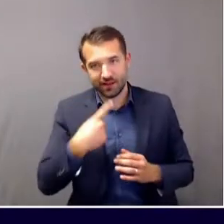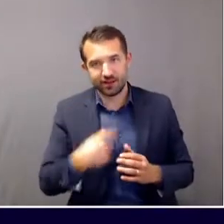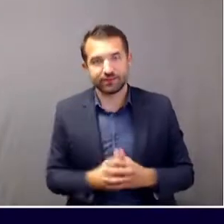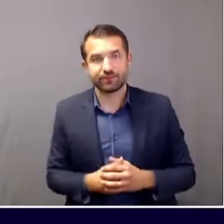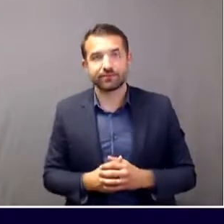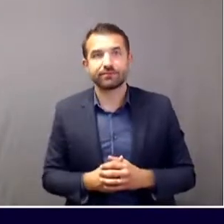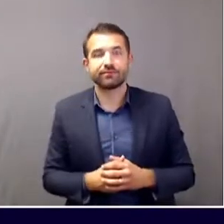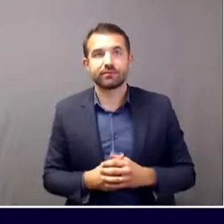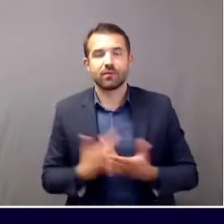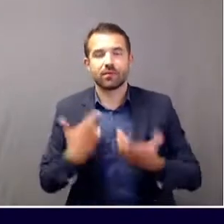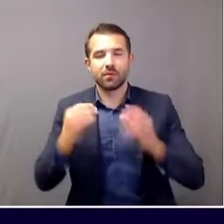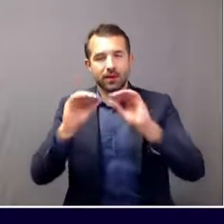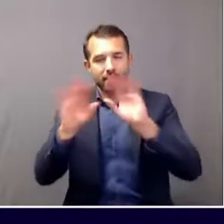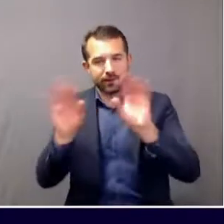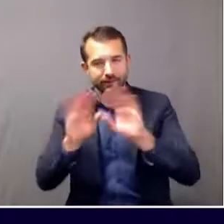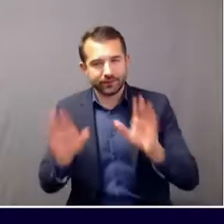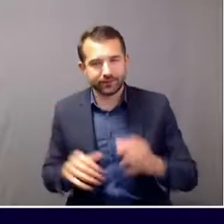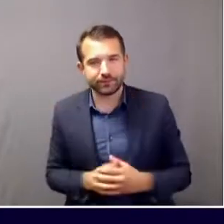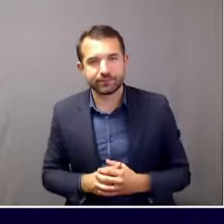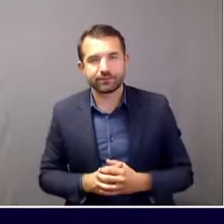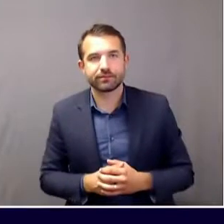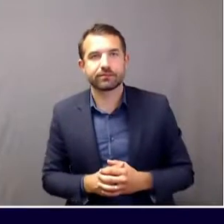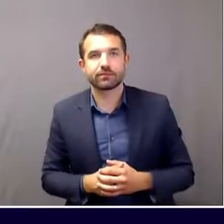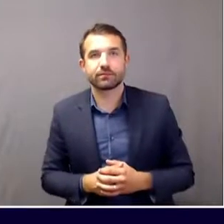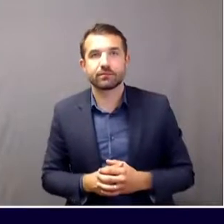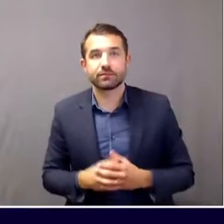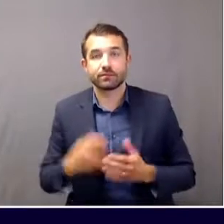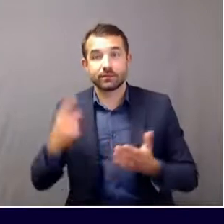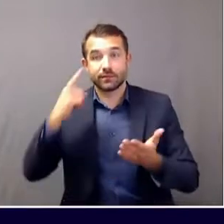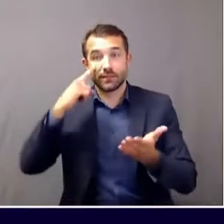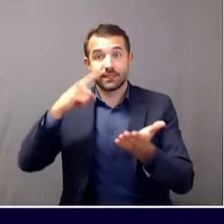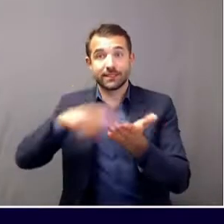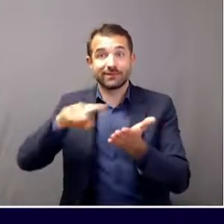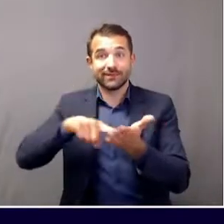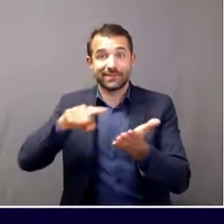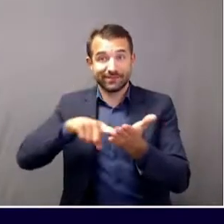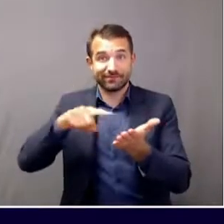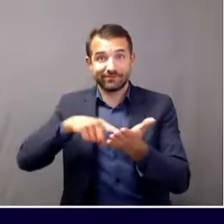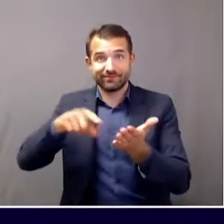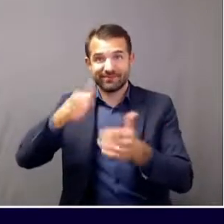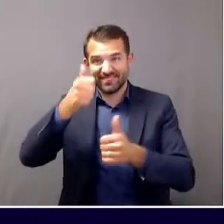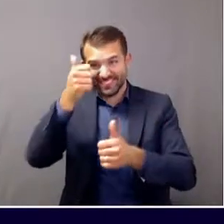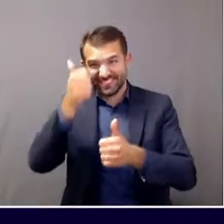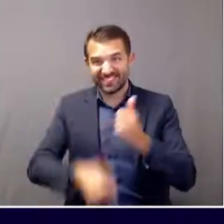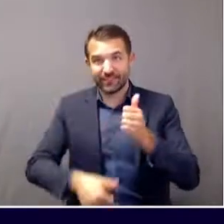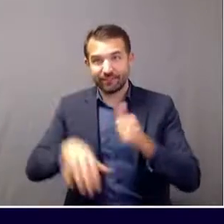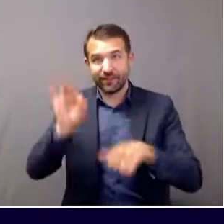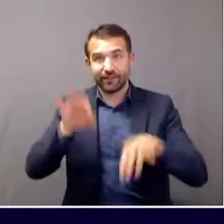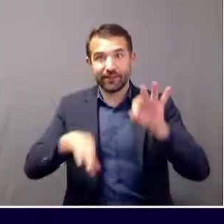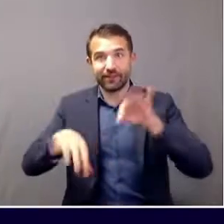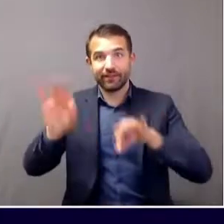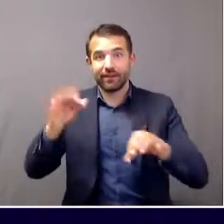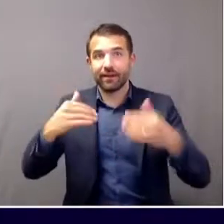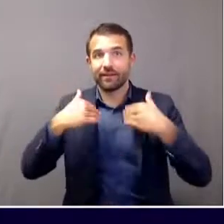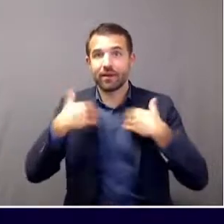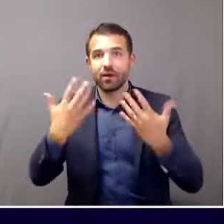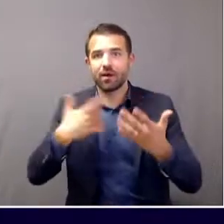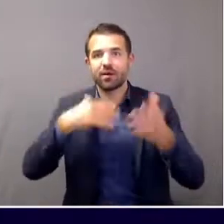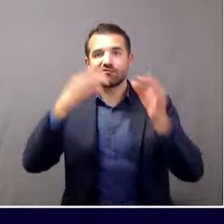the number that I reported for example as of the case is assigned out none has been